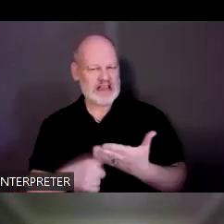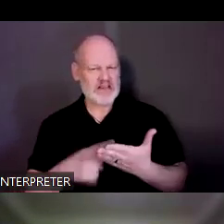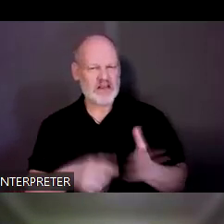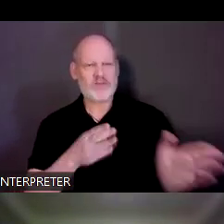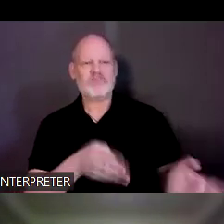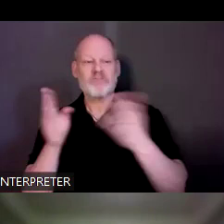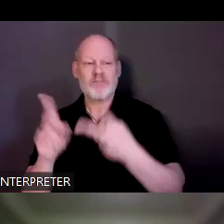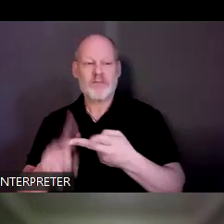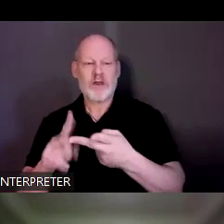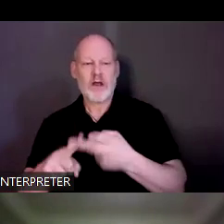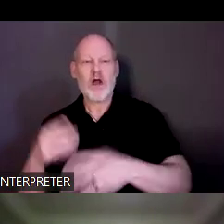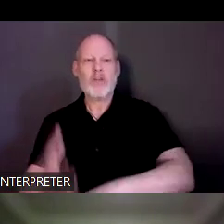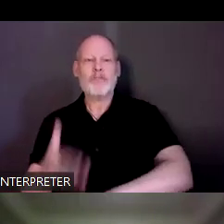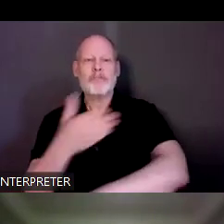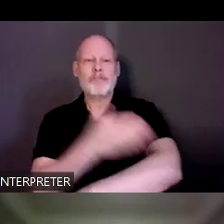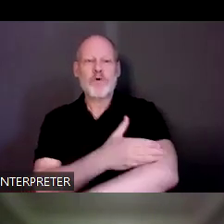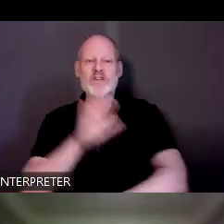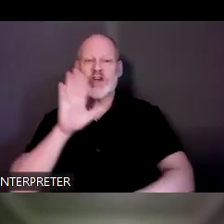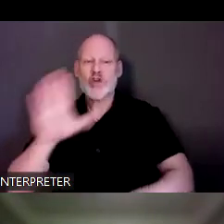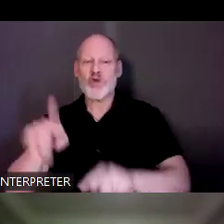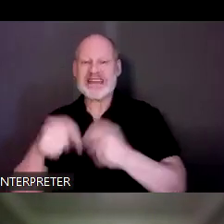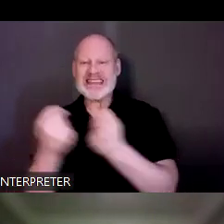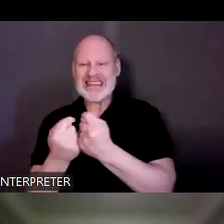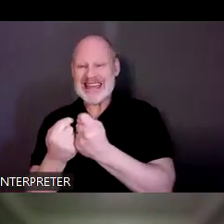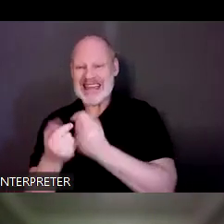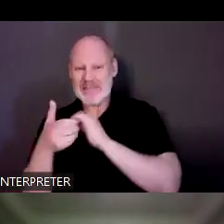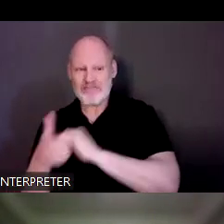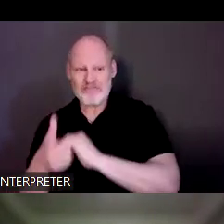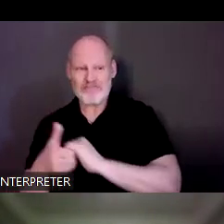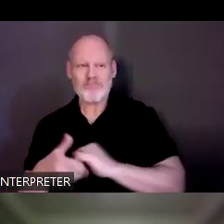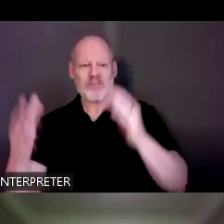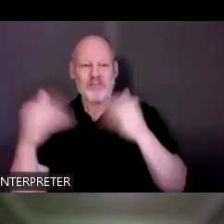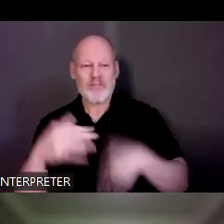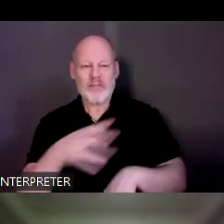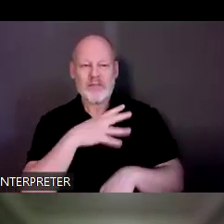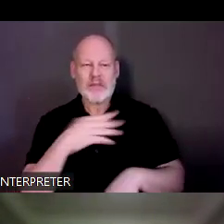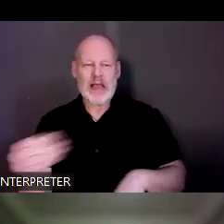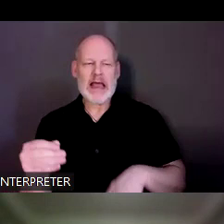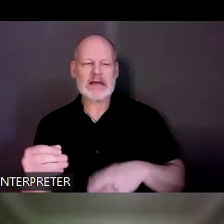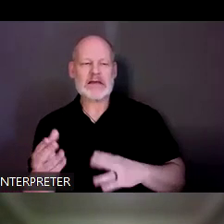attendance and leveraging your data to implement effective tiered interventions um and we have a